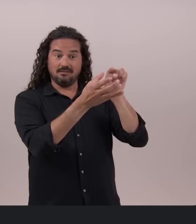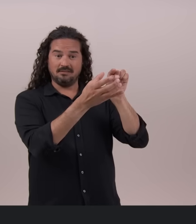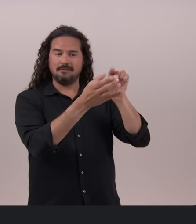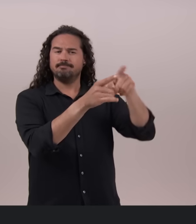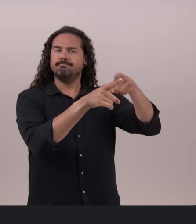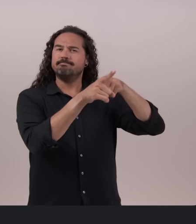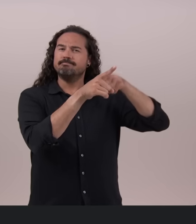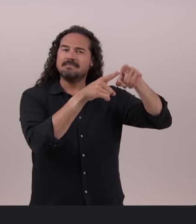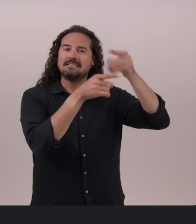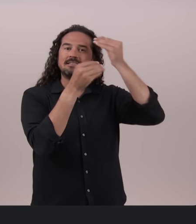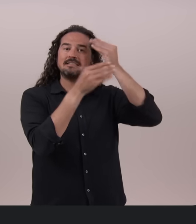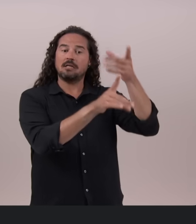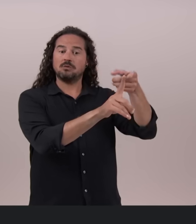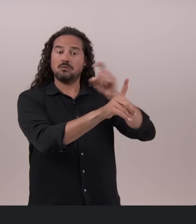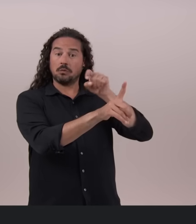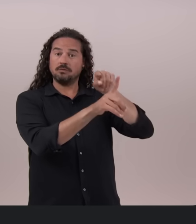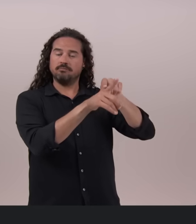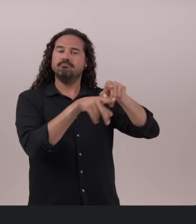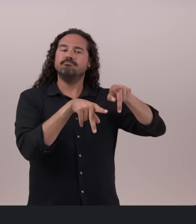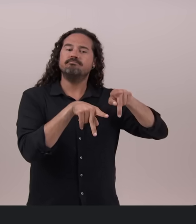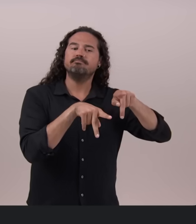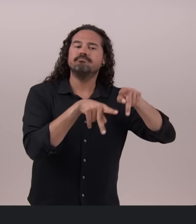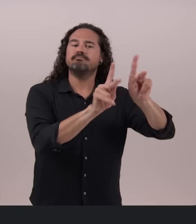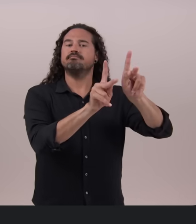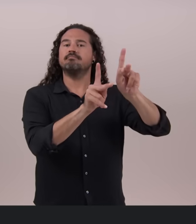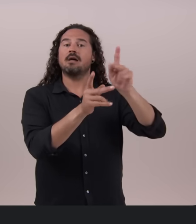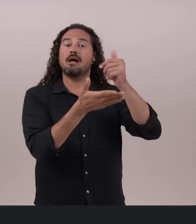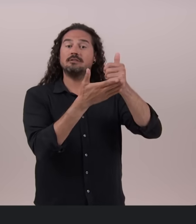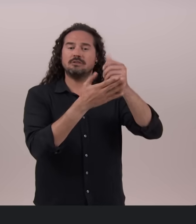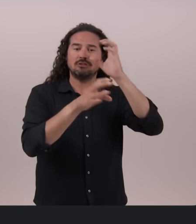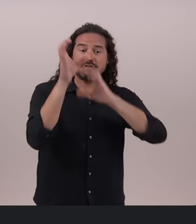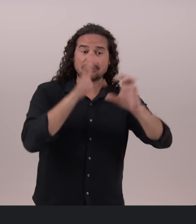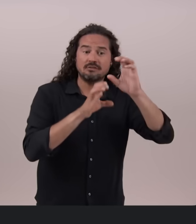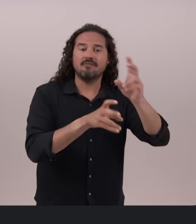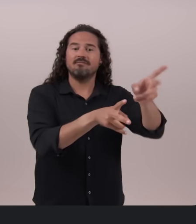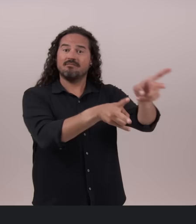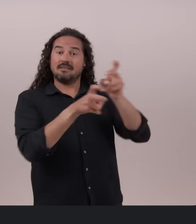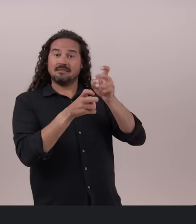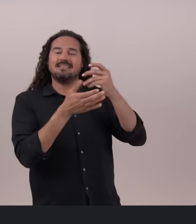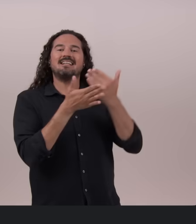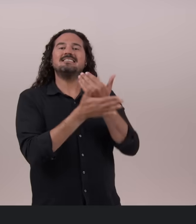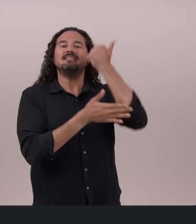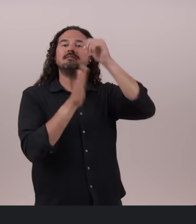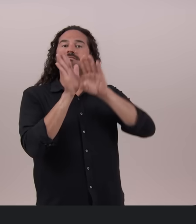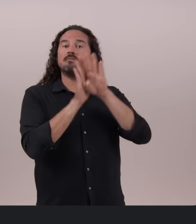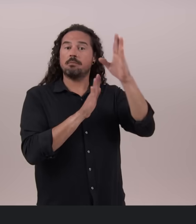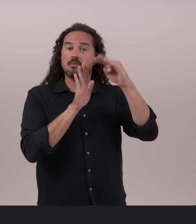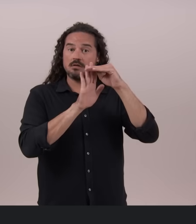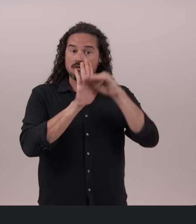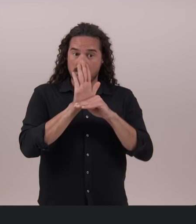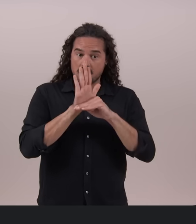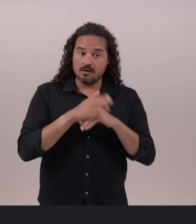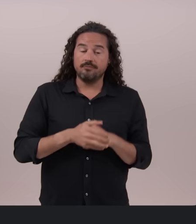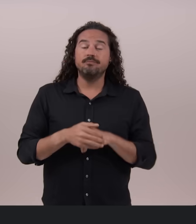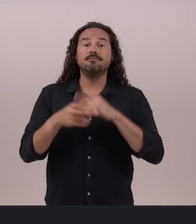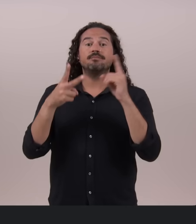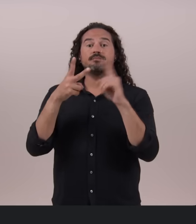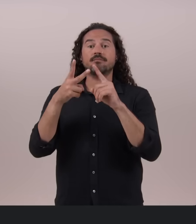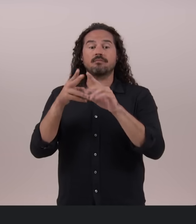enables agents to search and fetch the latest developer guidance. And second, we open-sourced Android Skills